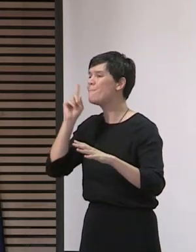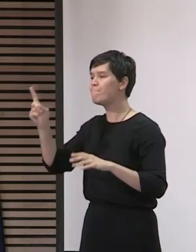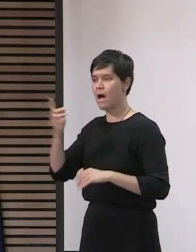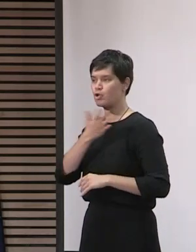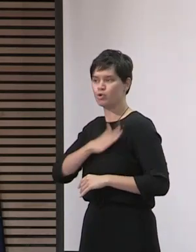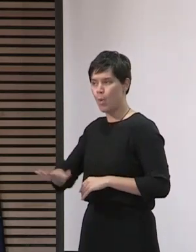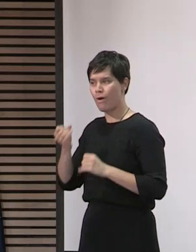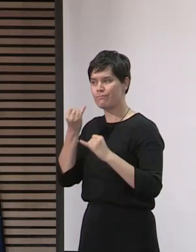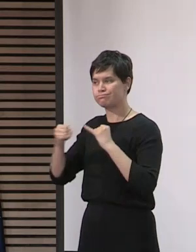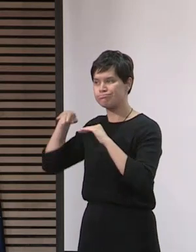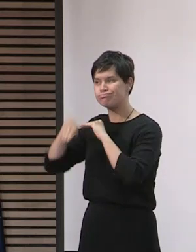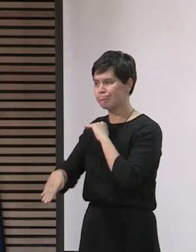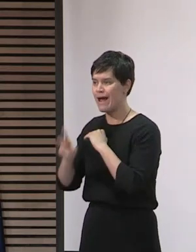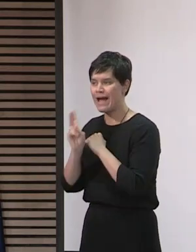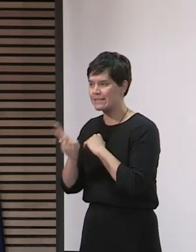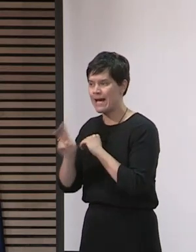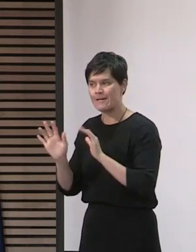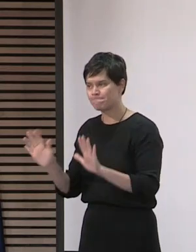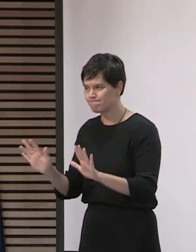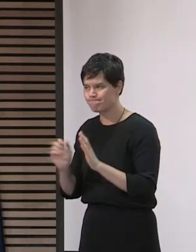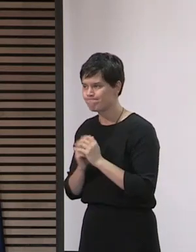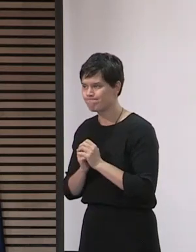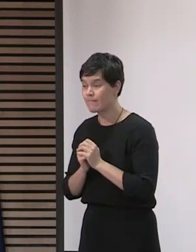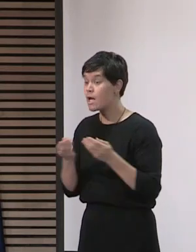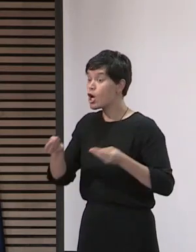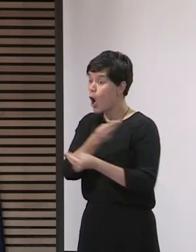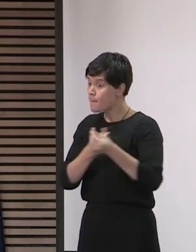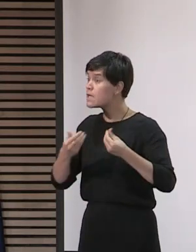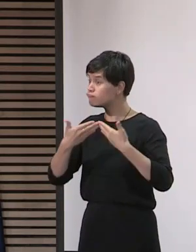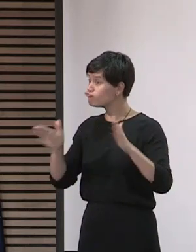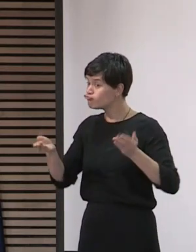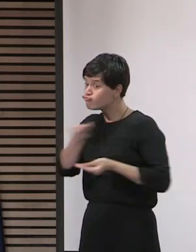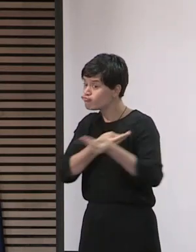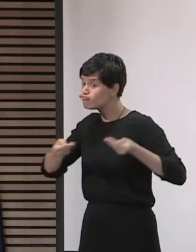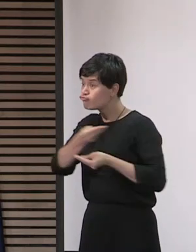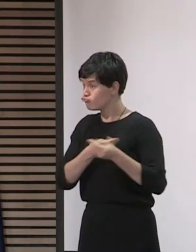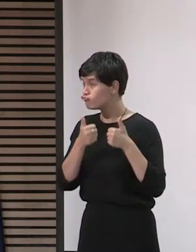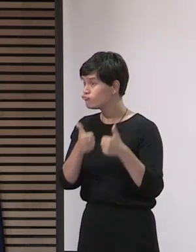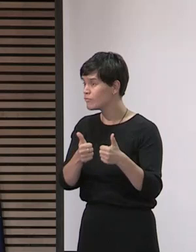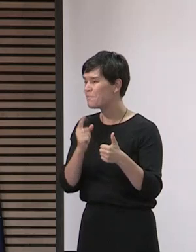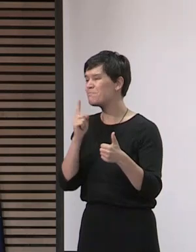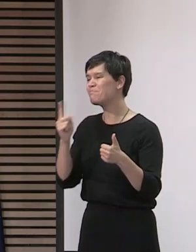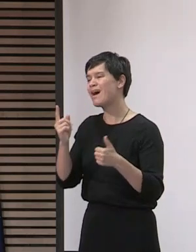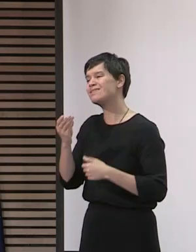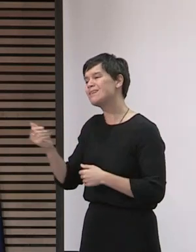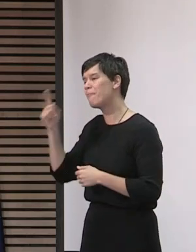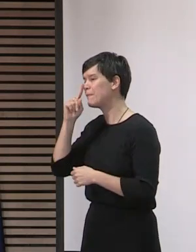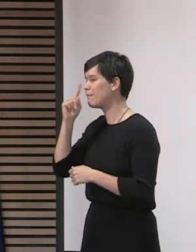Let's not lose that advantage. However, no matter how fast we reopen our economy, there will